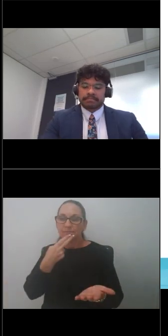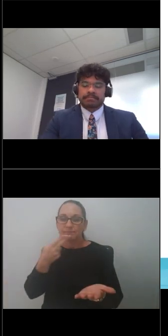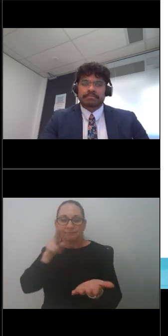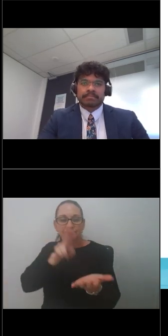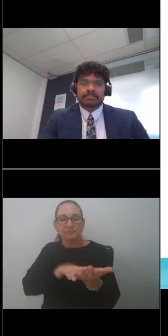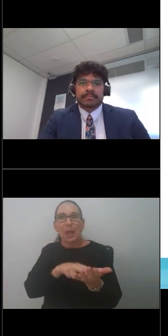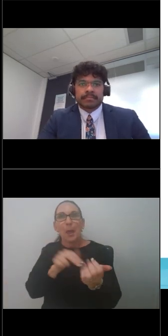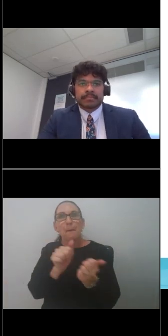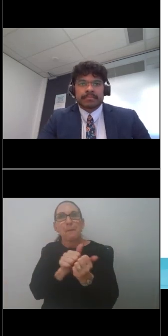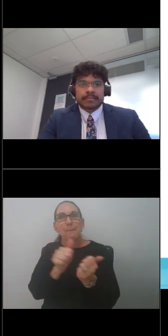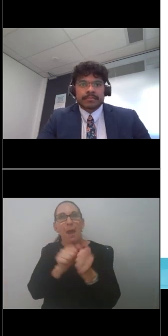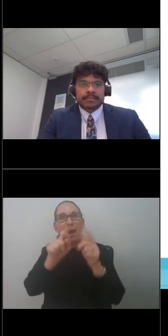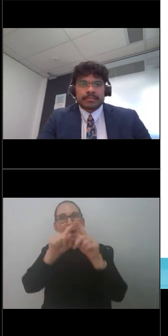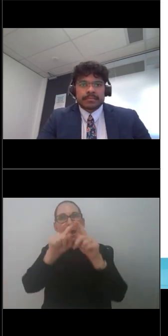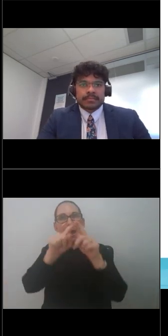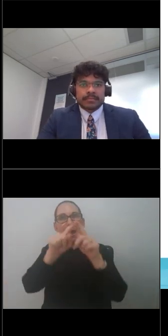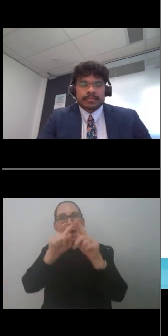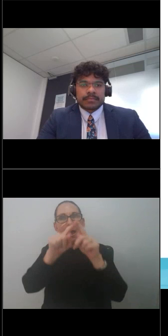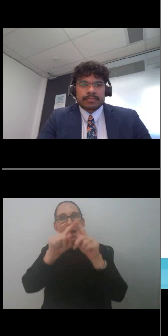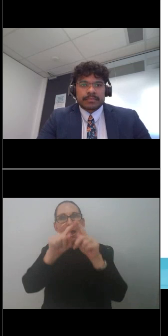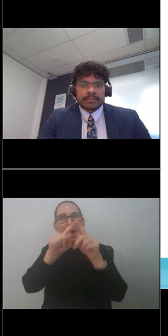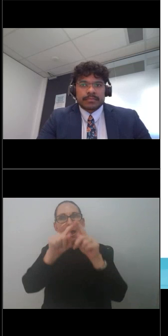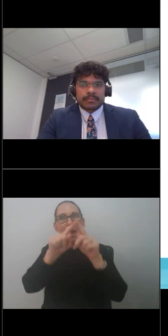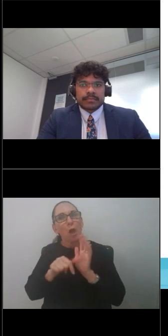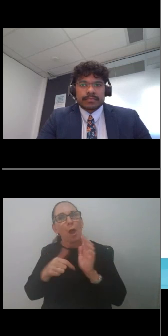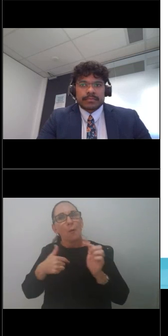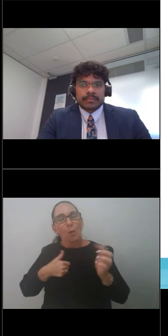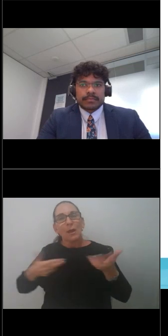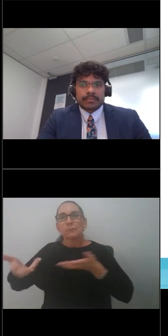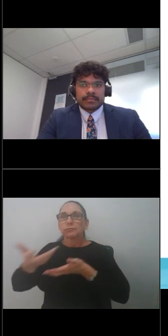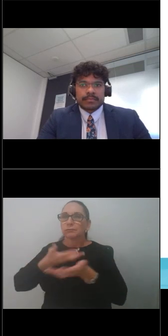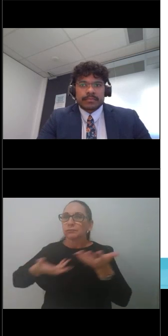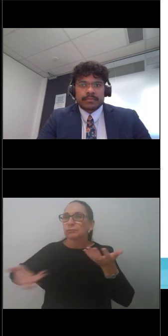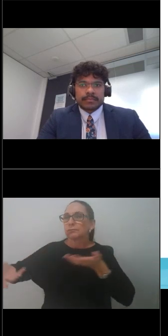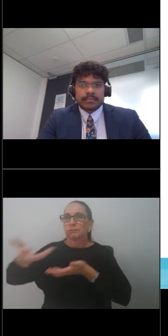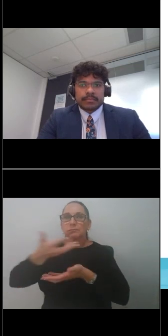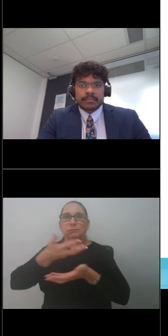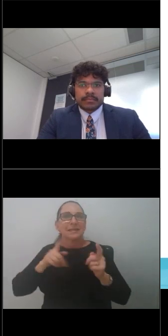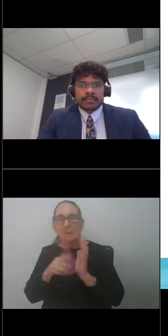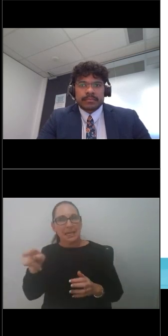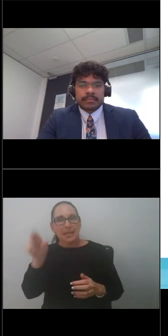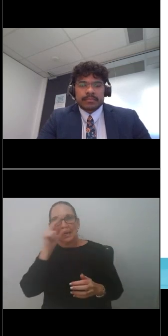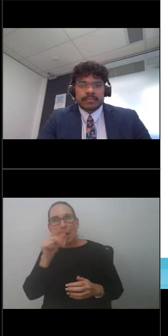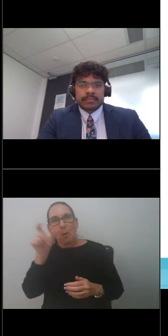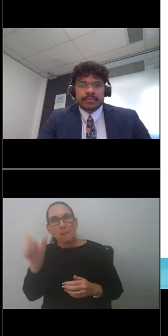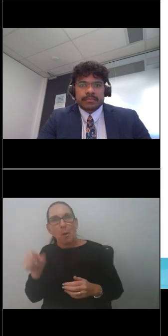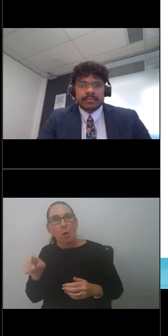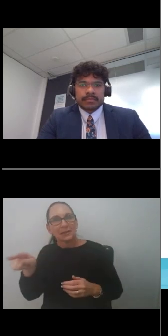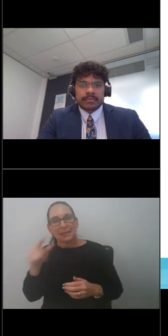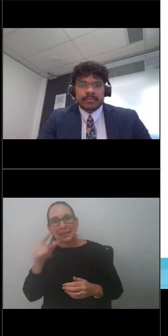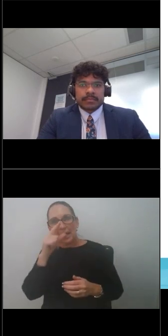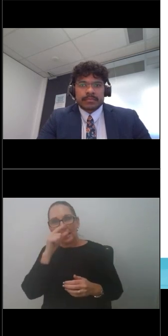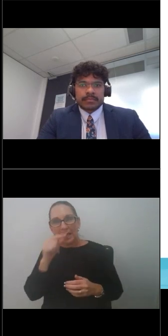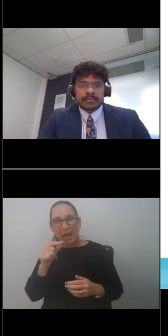talking in the meeting so it helped the young person to um understand child safety's concerns